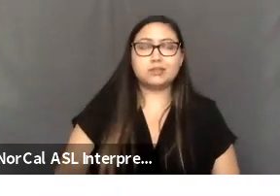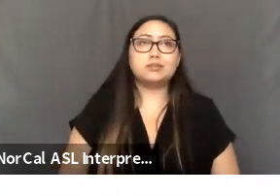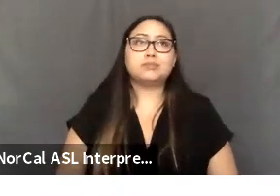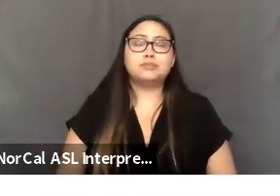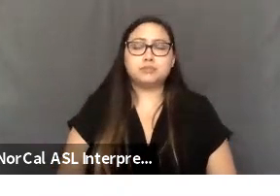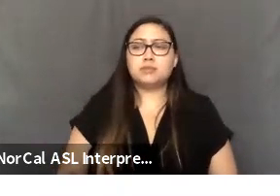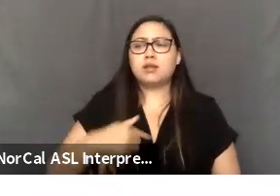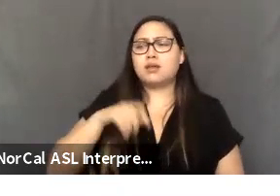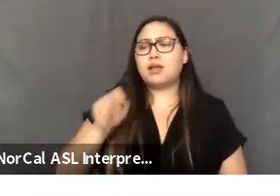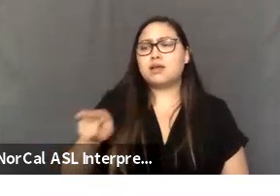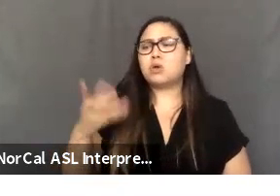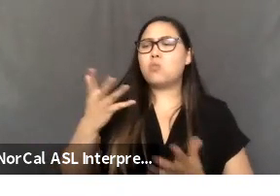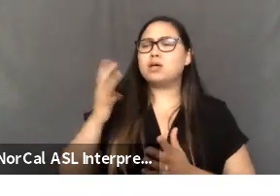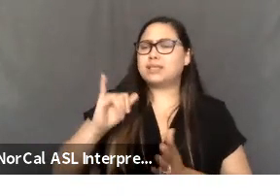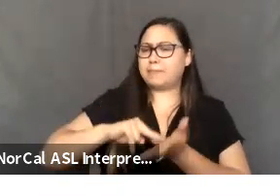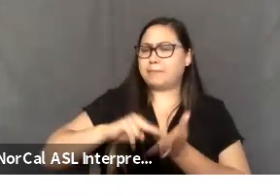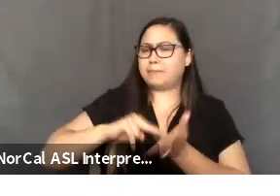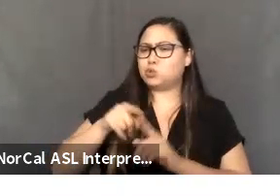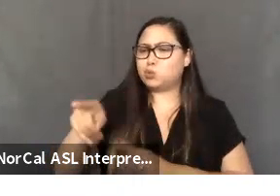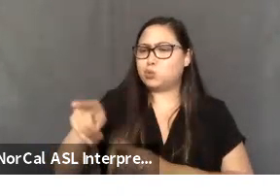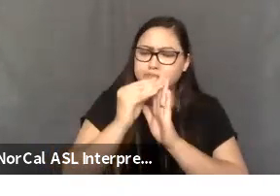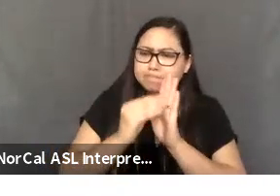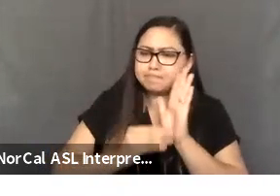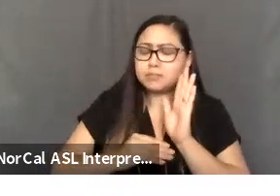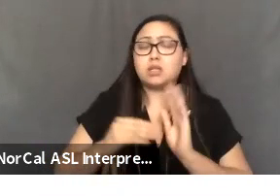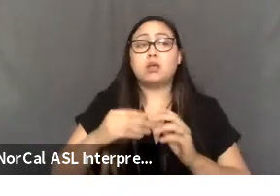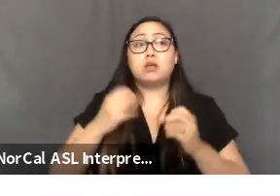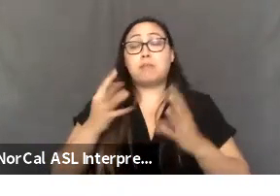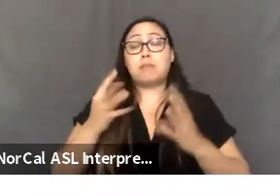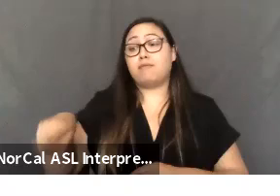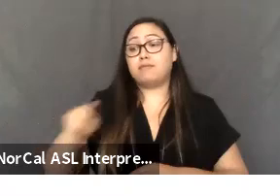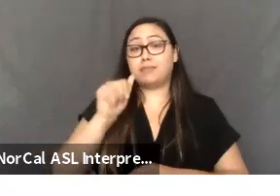you know, what that meant to them. And to many of these ADA coordinators, that was described